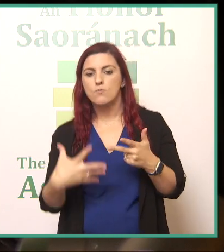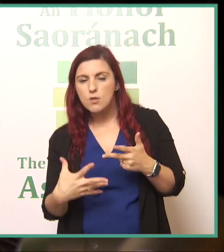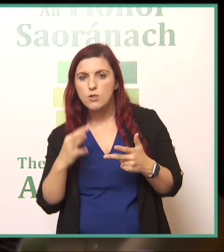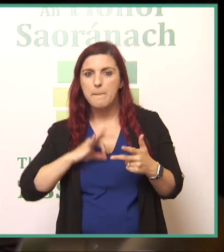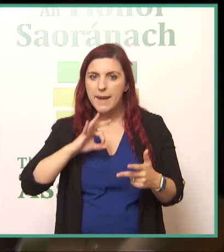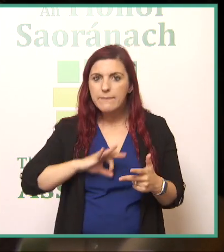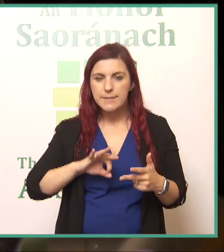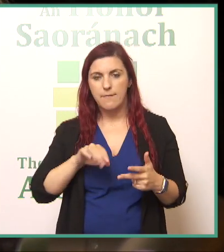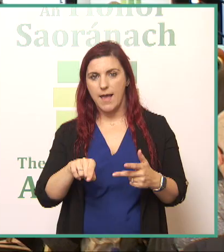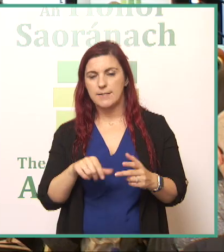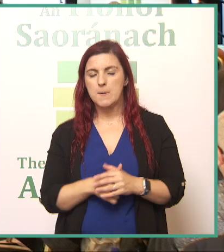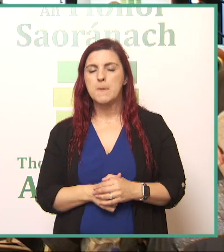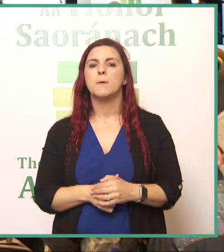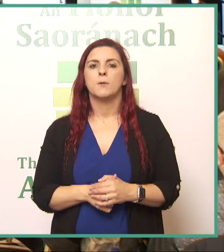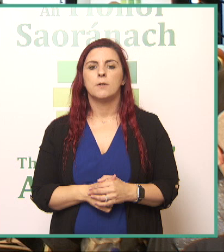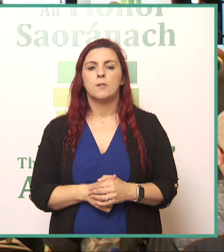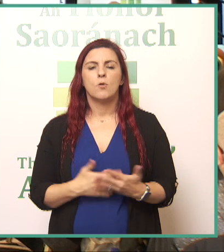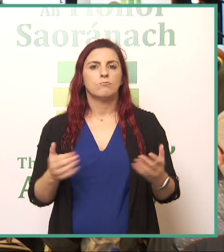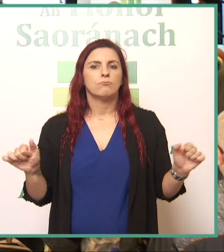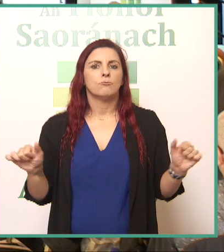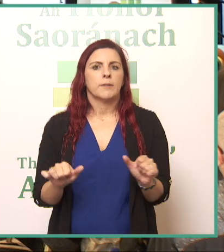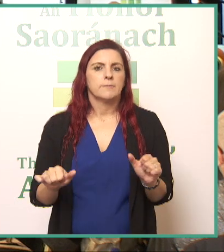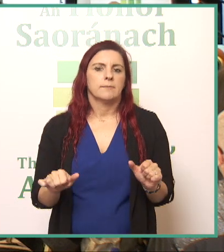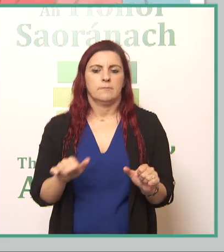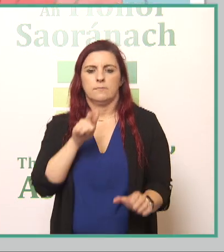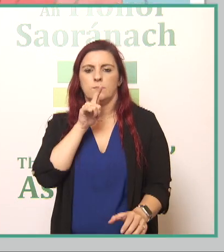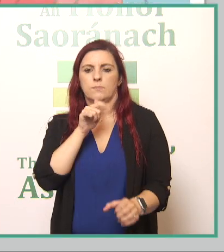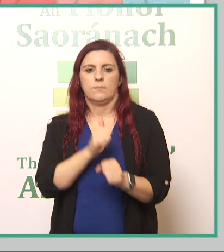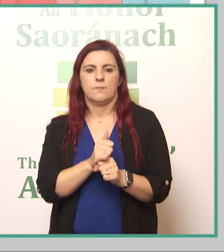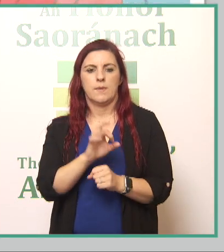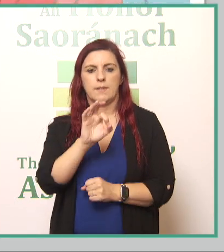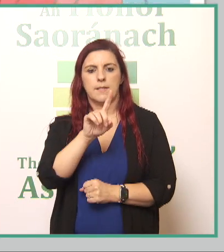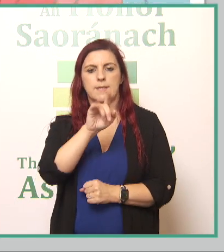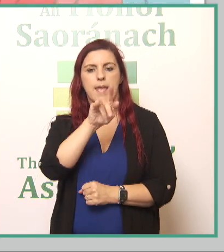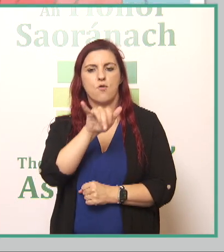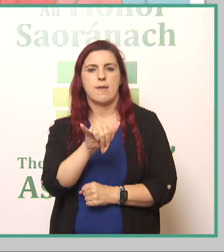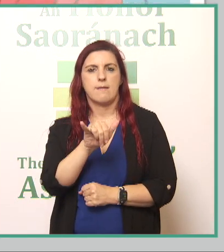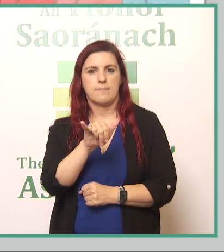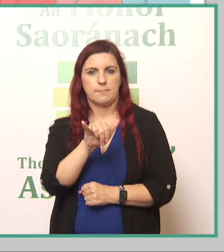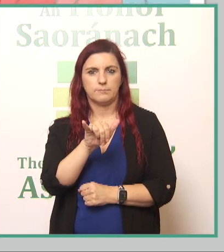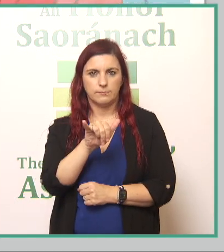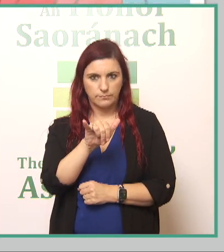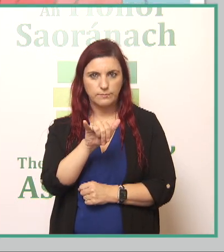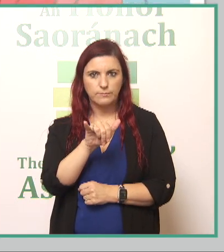so very briefly just an overview of our our Dairy farming uh primarily because of the